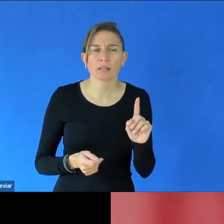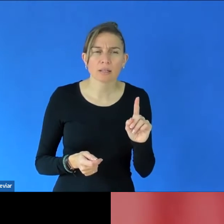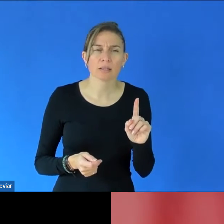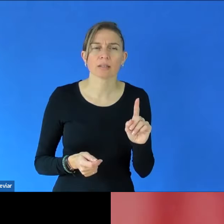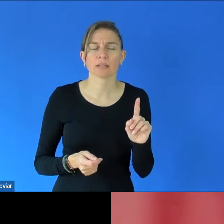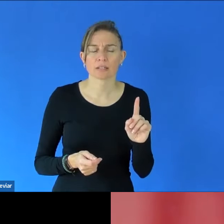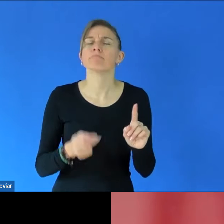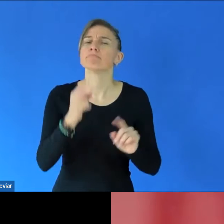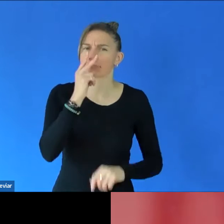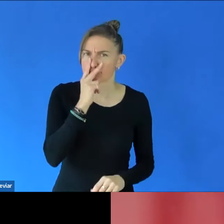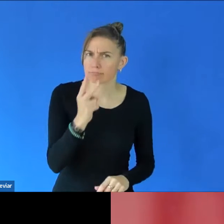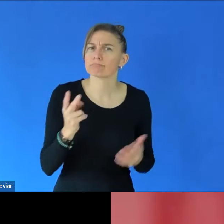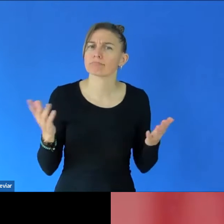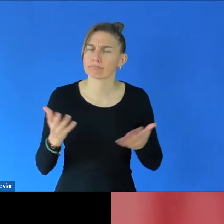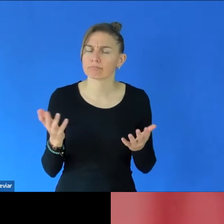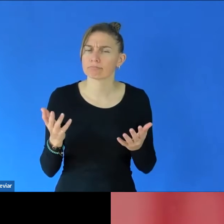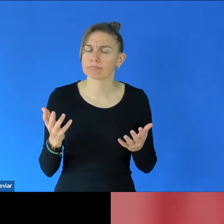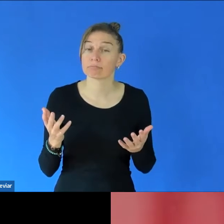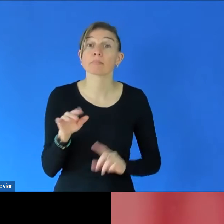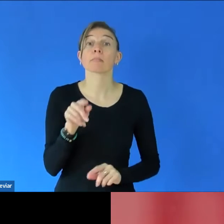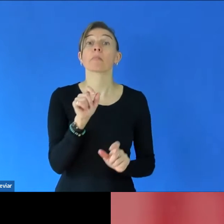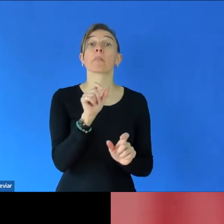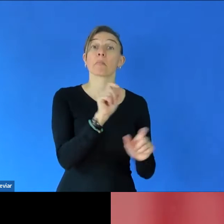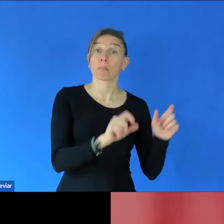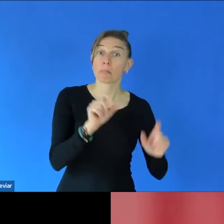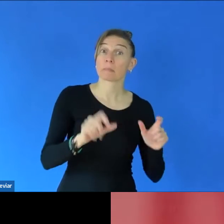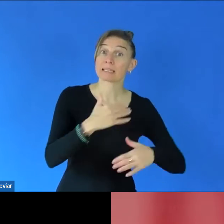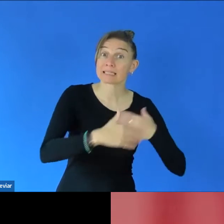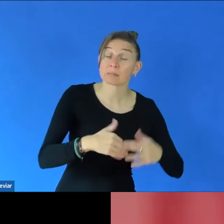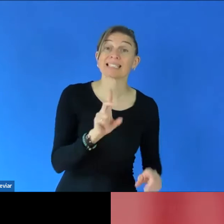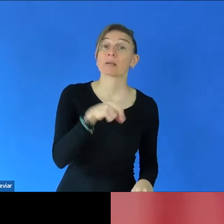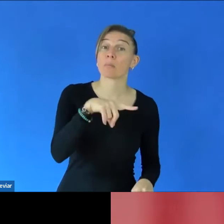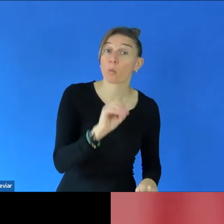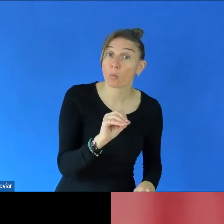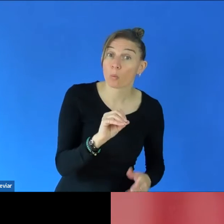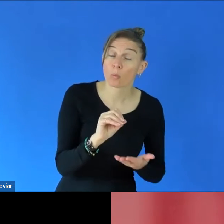that DPOs and also persons with disabilities